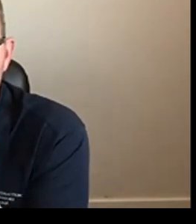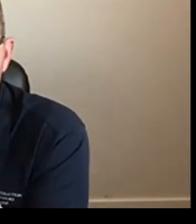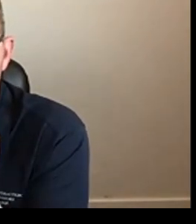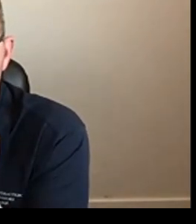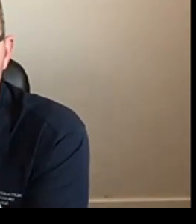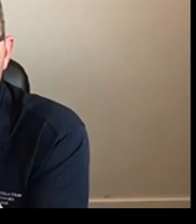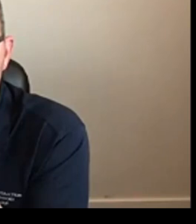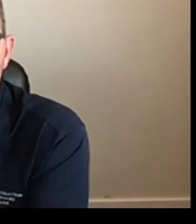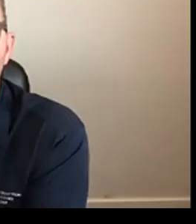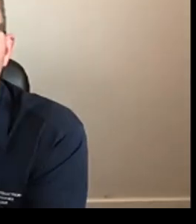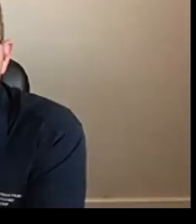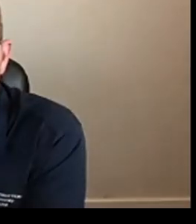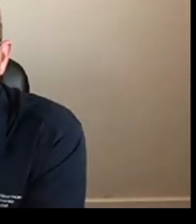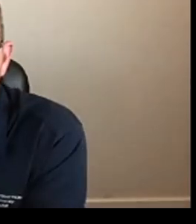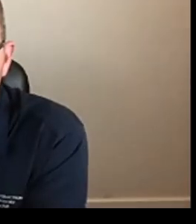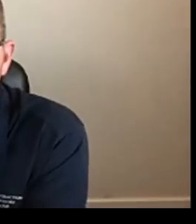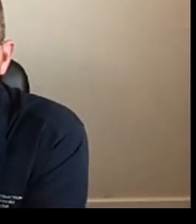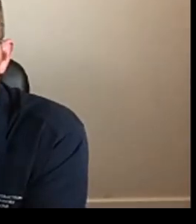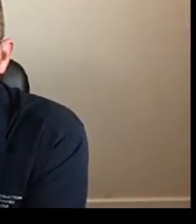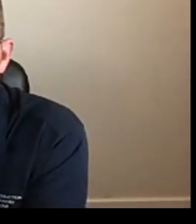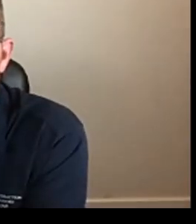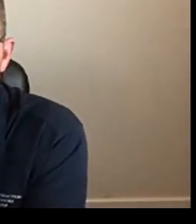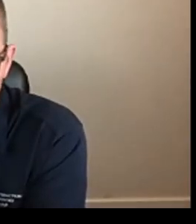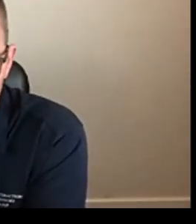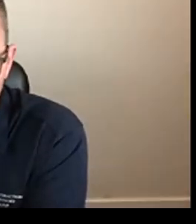of Disability affairs for asking us to present today.